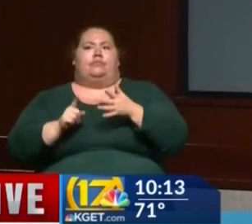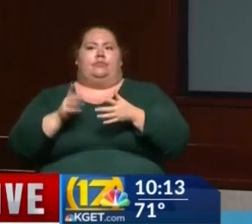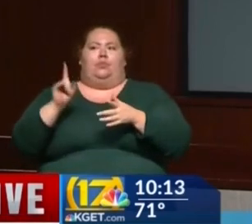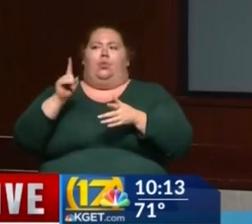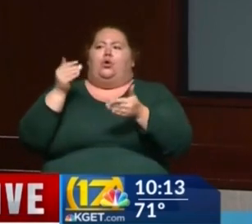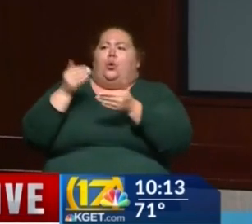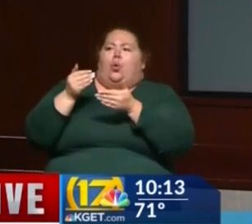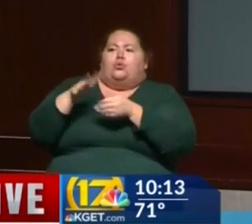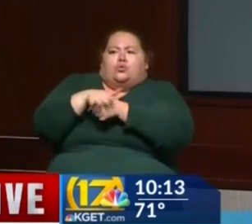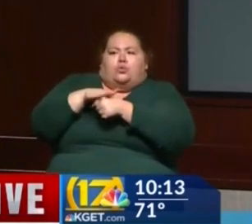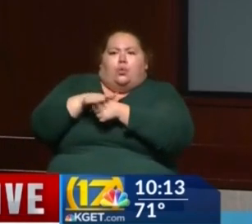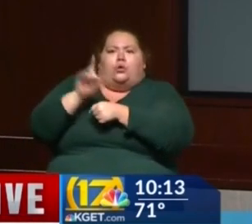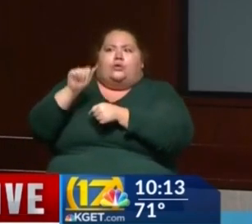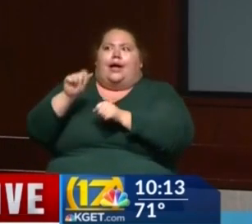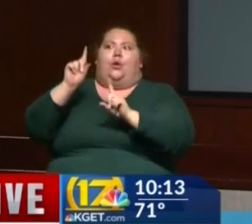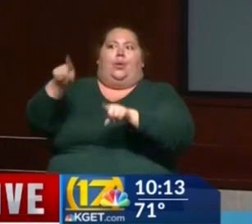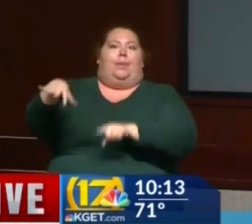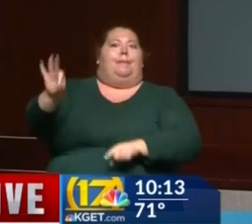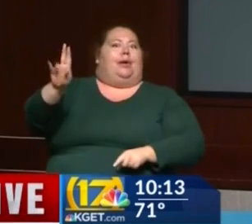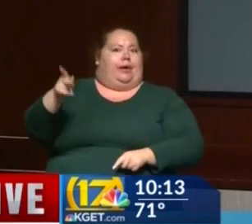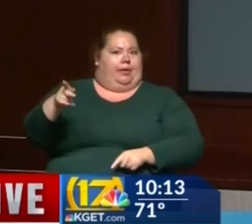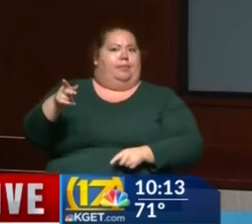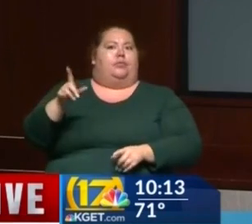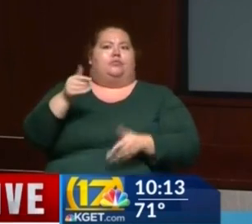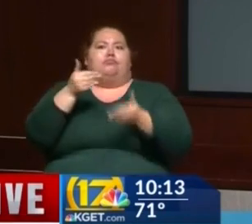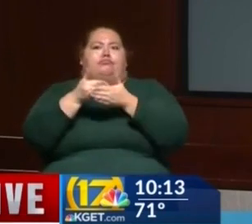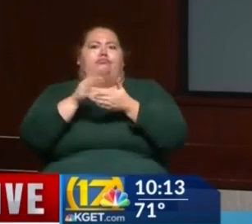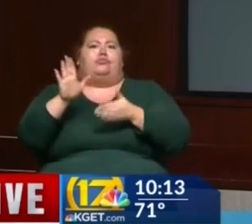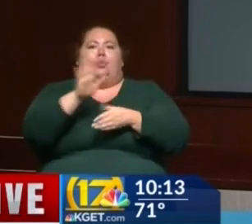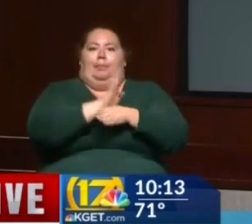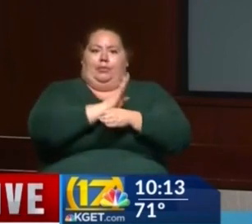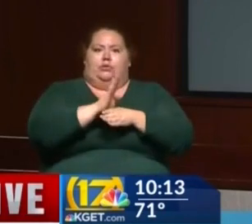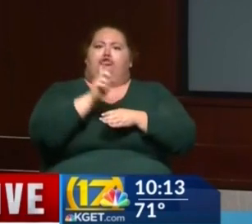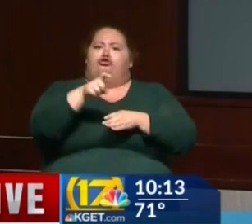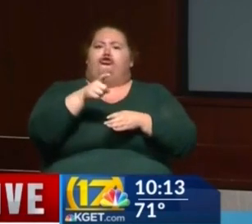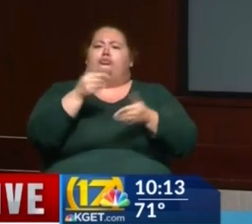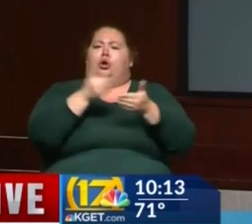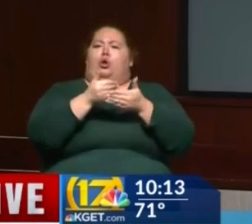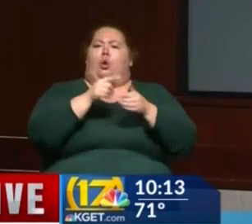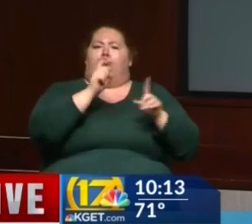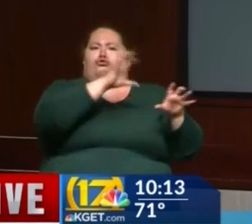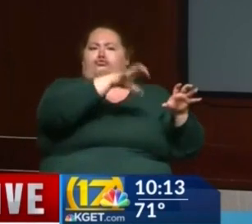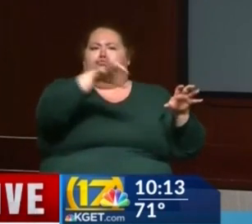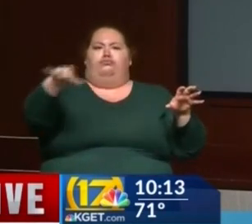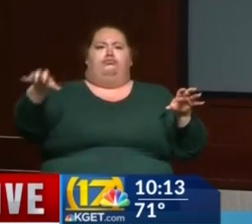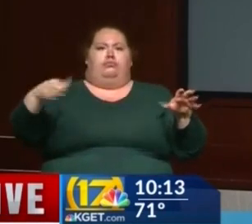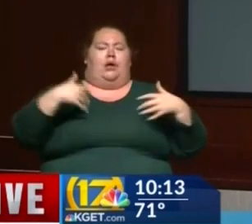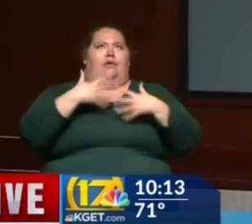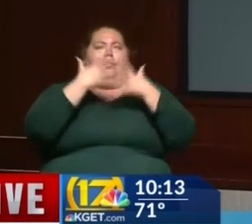EASY TO DO AND TO PICK UP WE ASK YOU TO GO TO KERN COUNTY.com AND THE LATEST